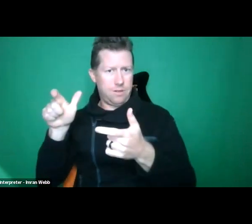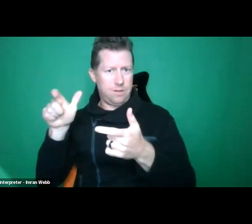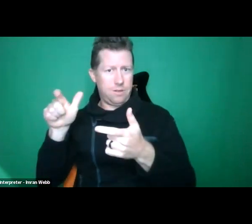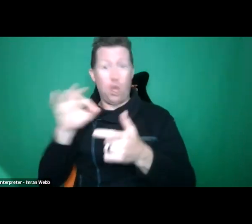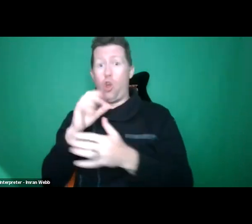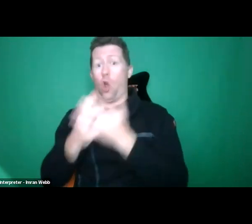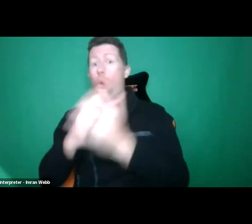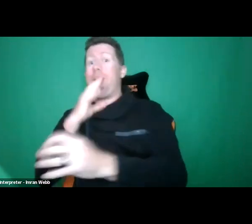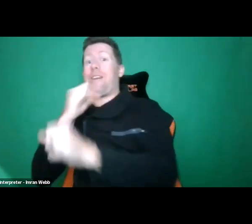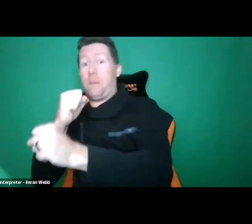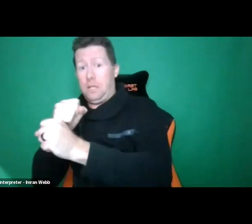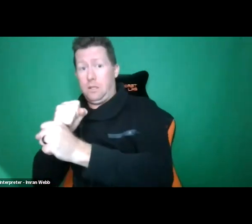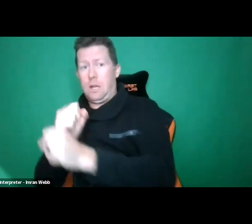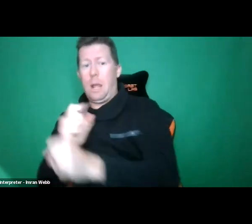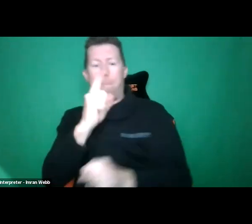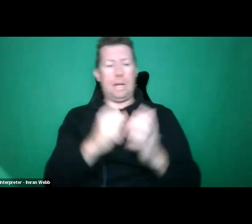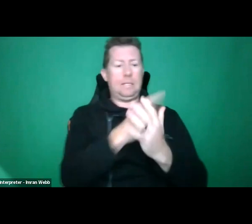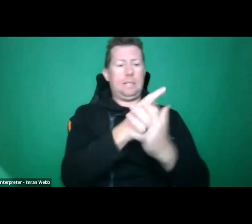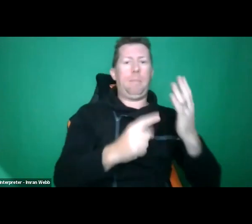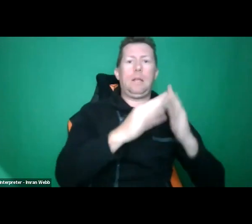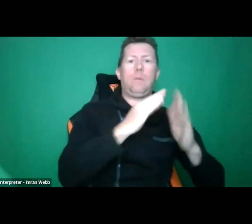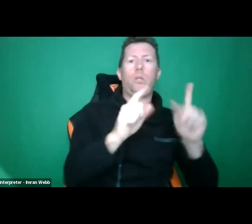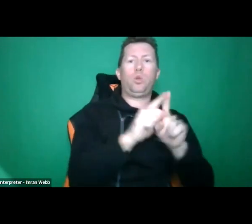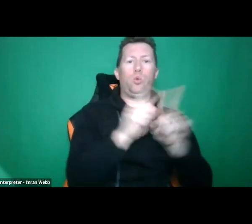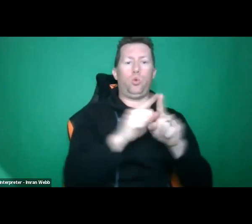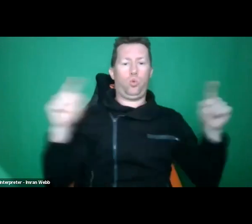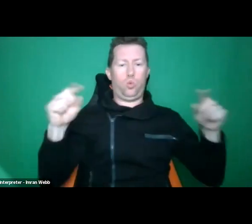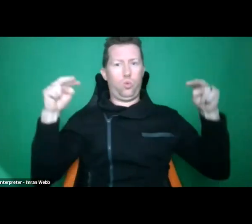and the disability community.